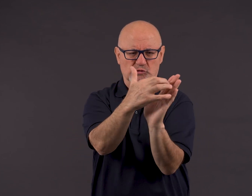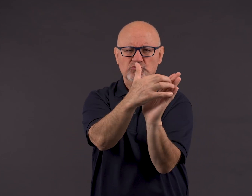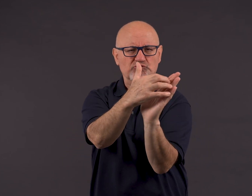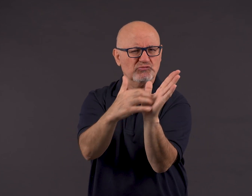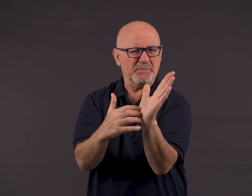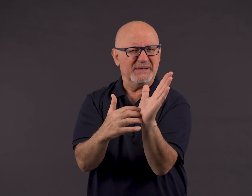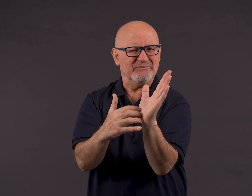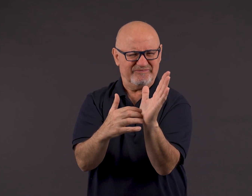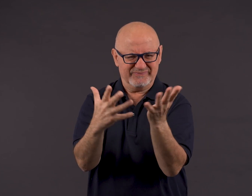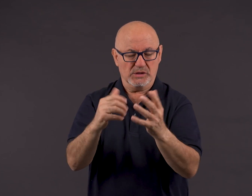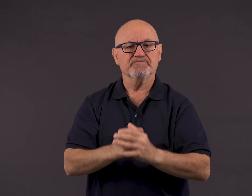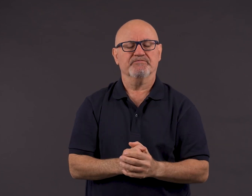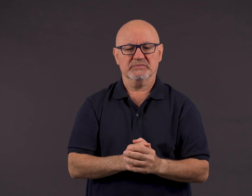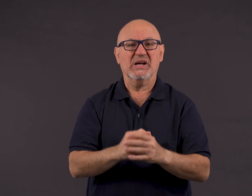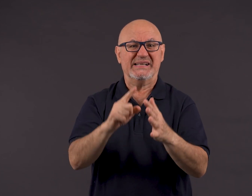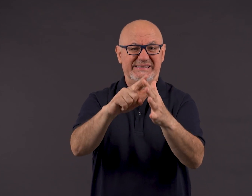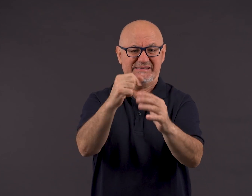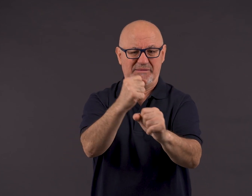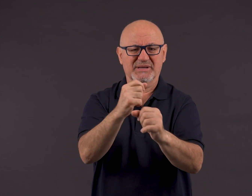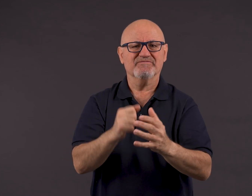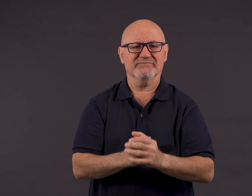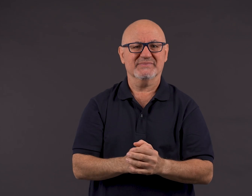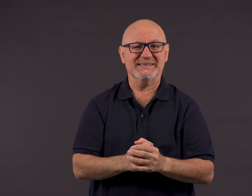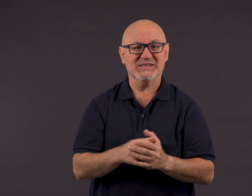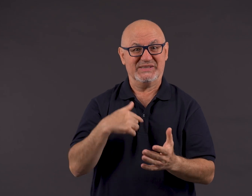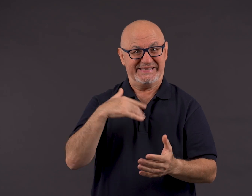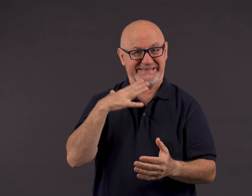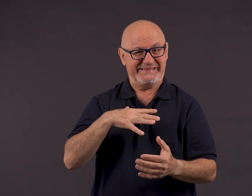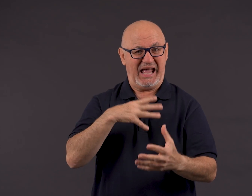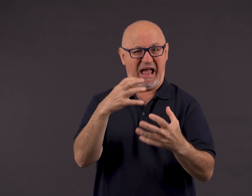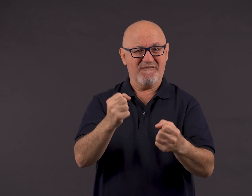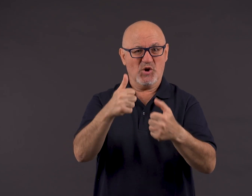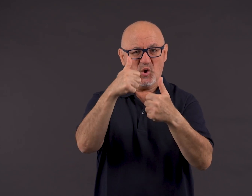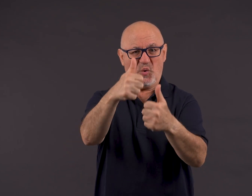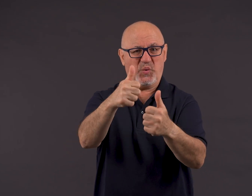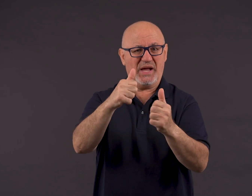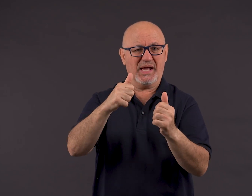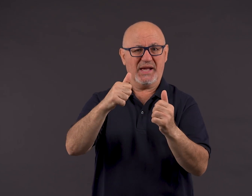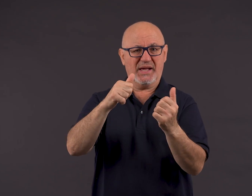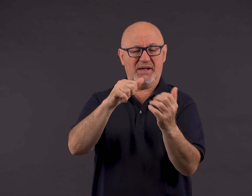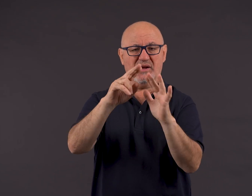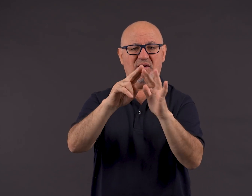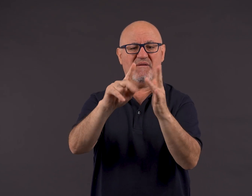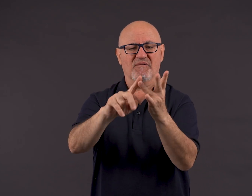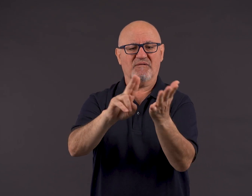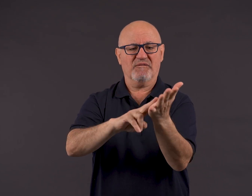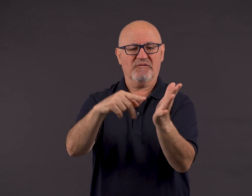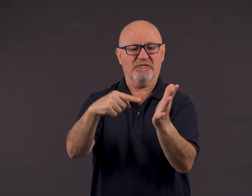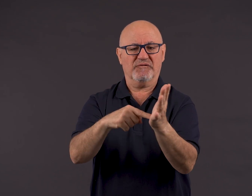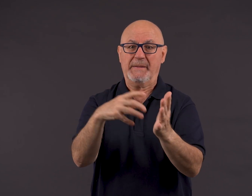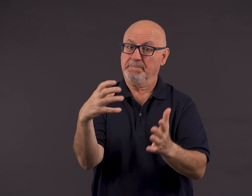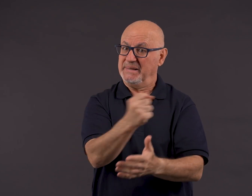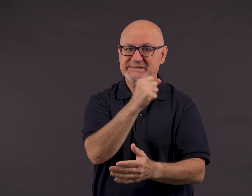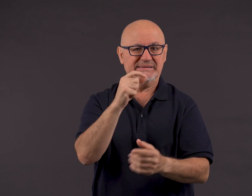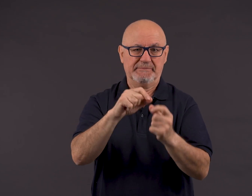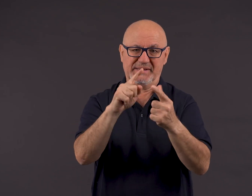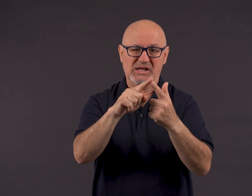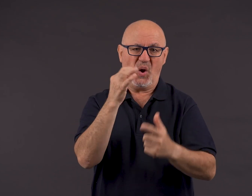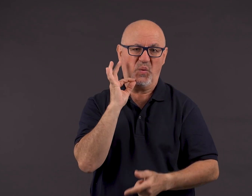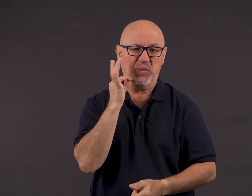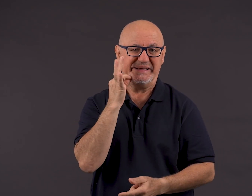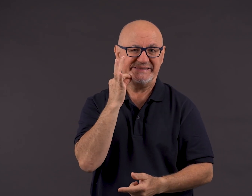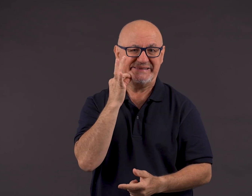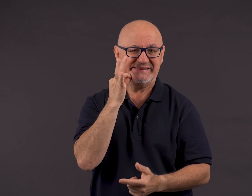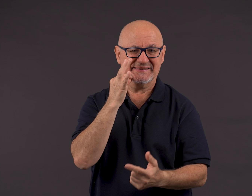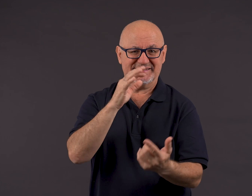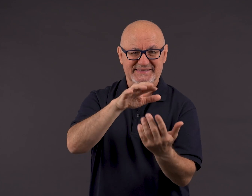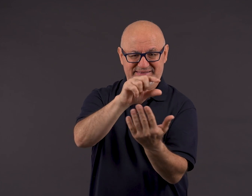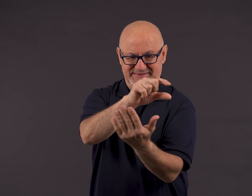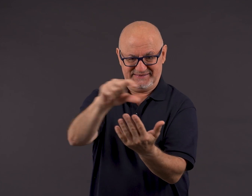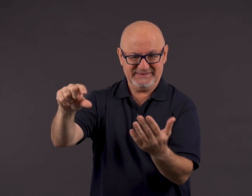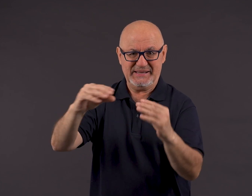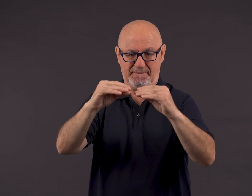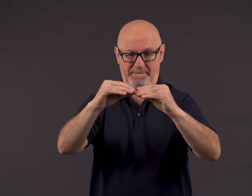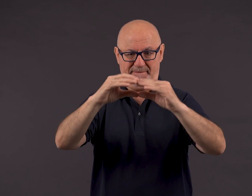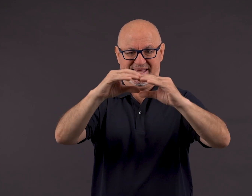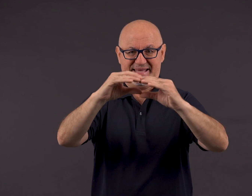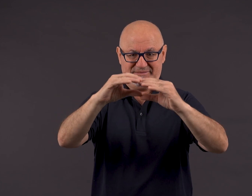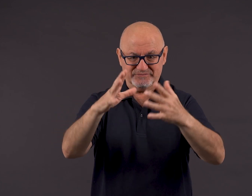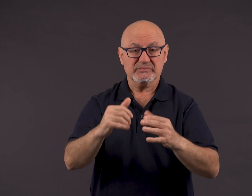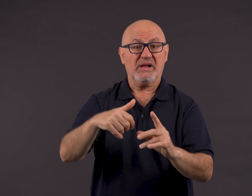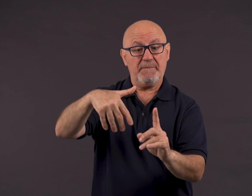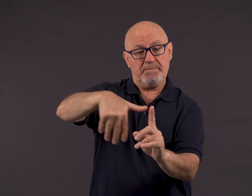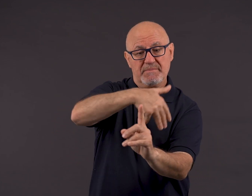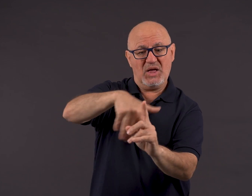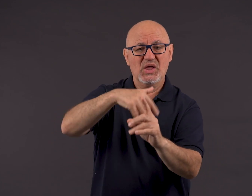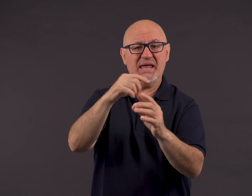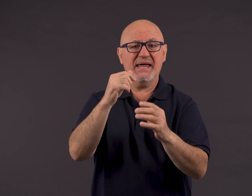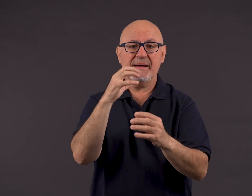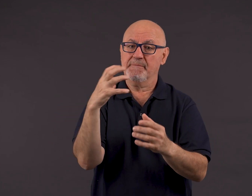printed information you need to ensure that the font is large. White text on a black background